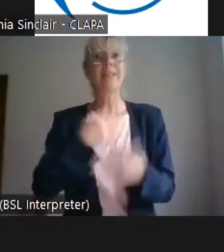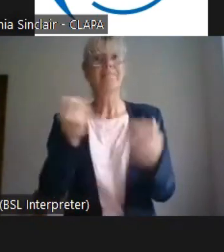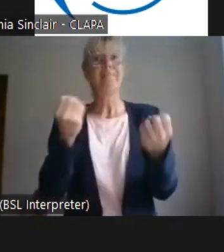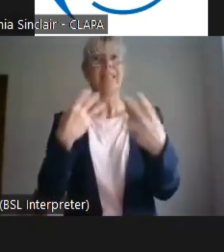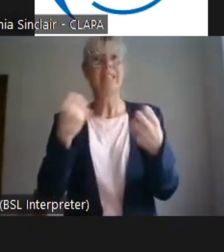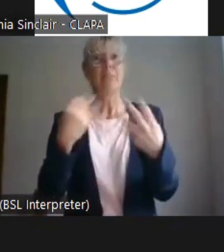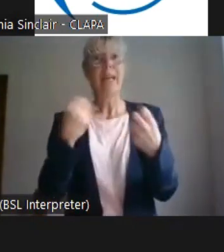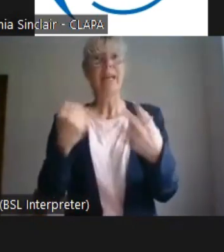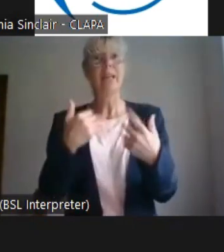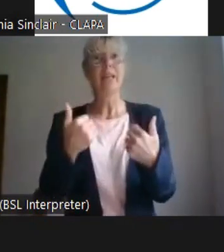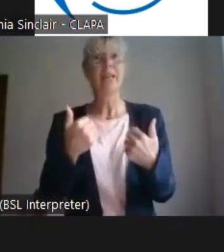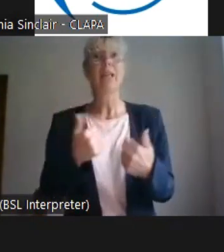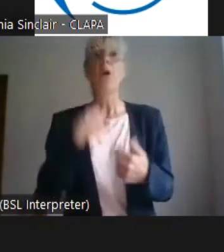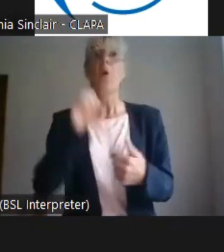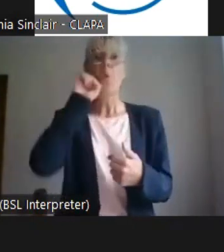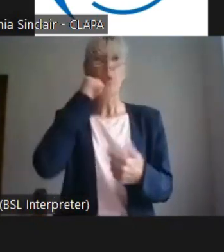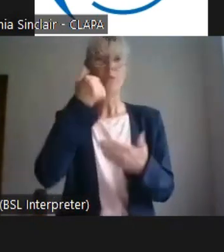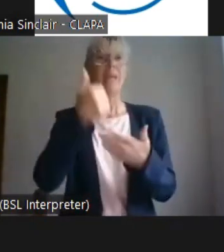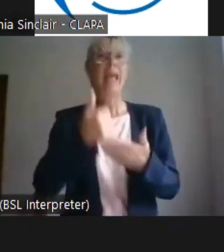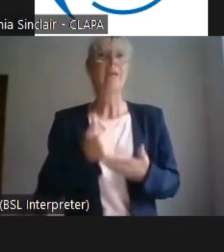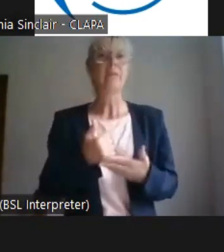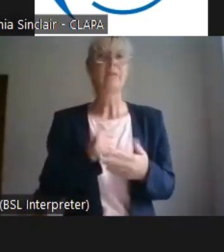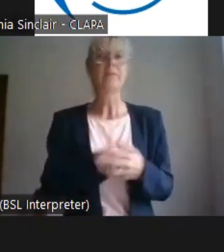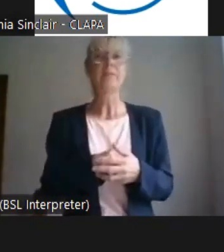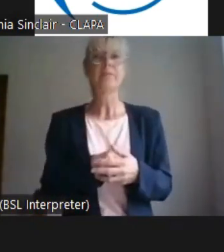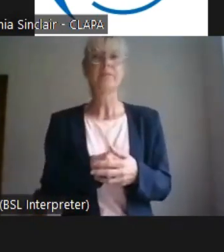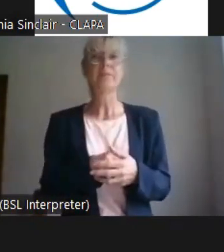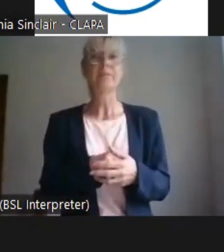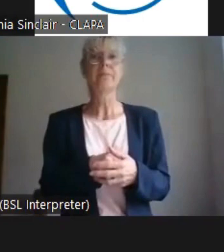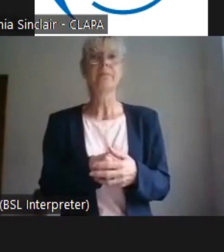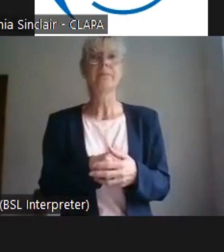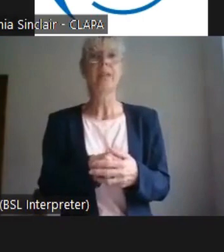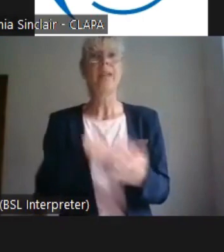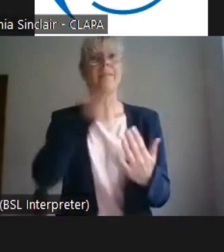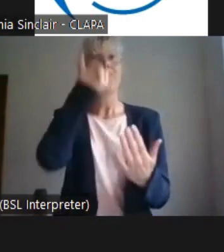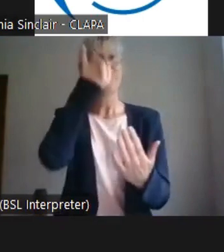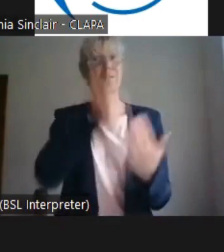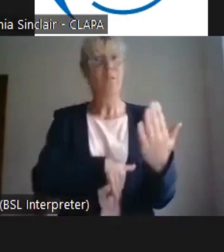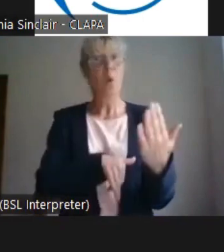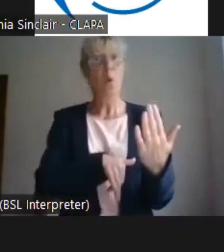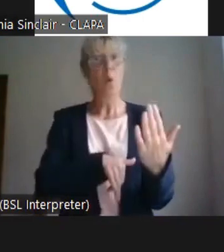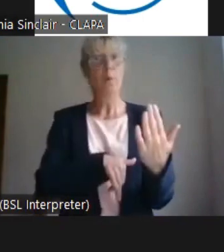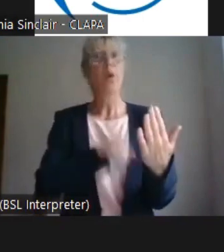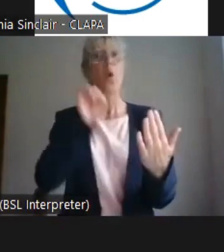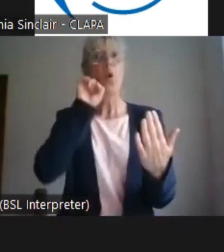be incredibly helpful a link to the feedback form will be added to the chat feature here on Facebook